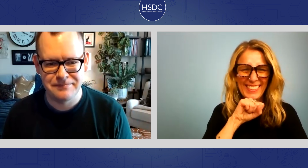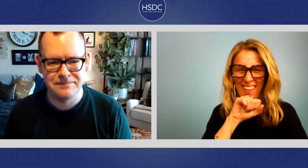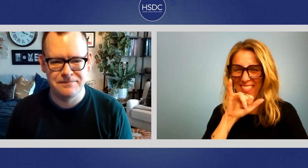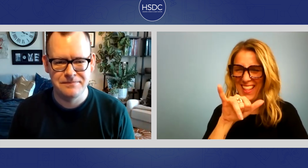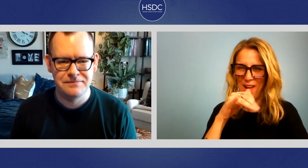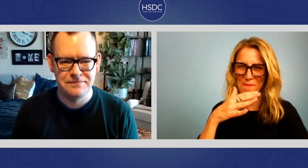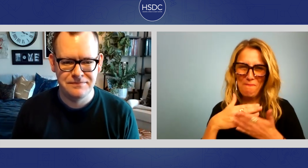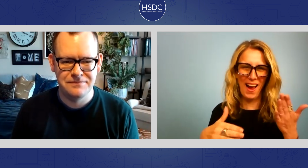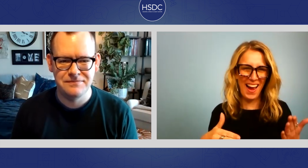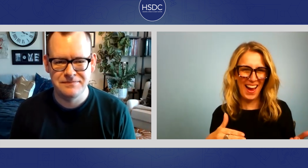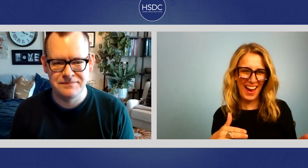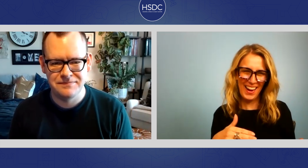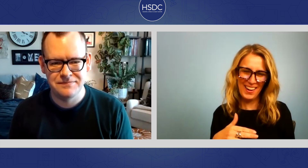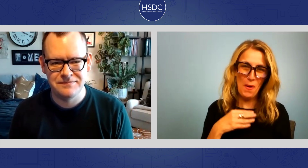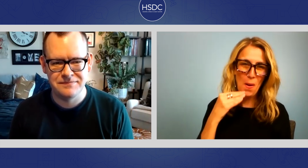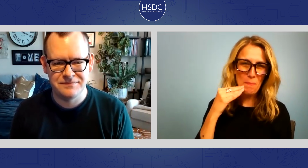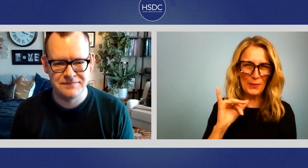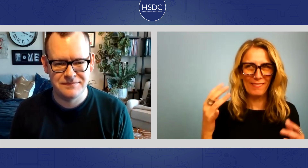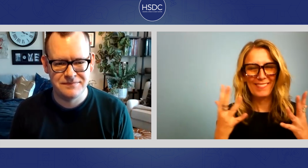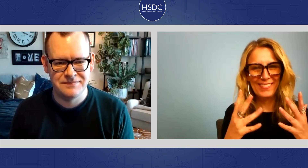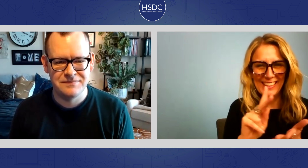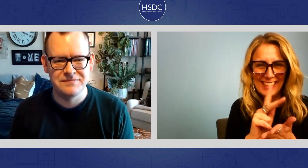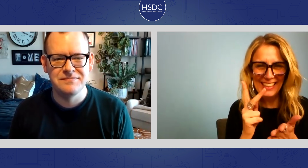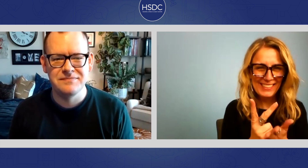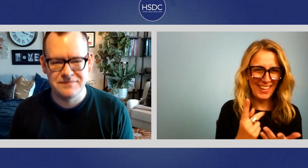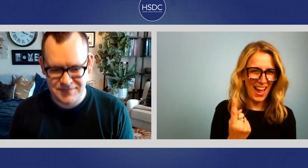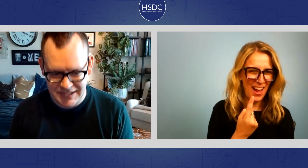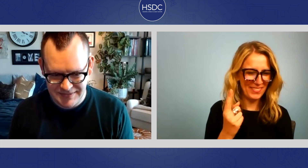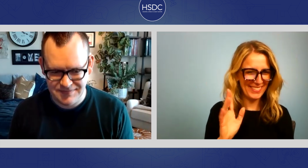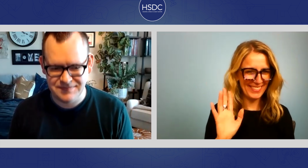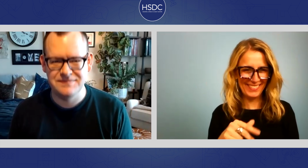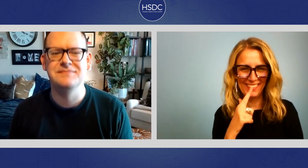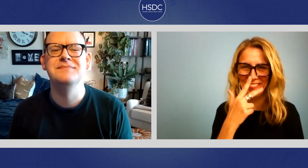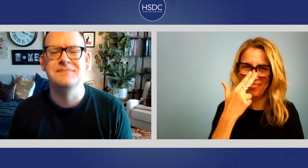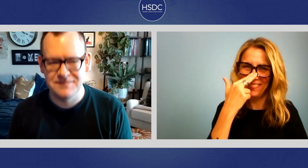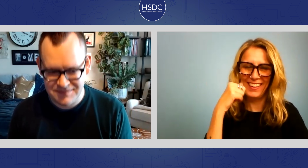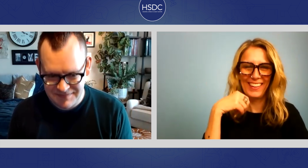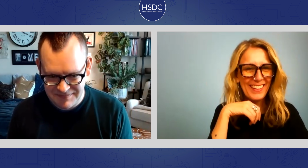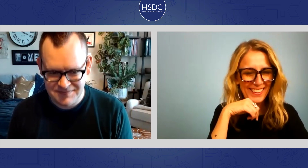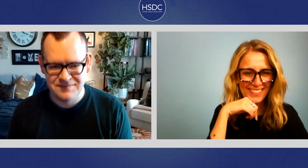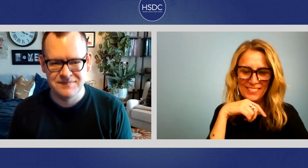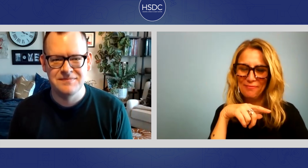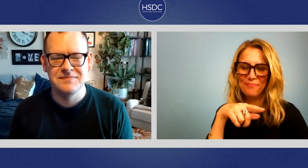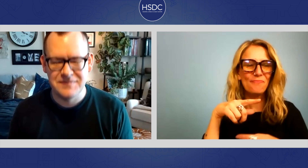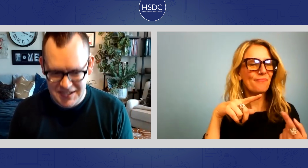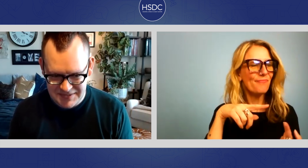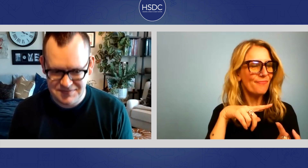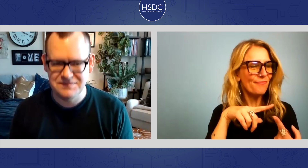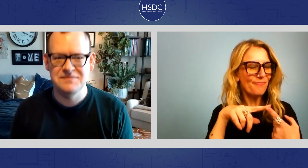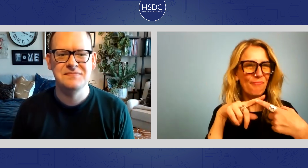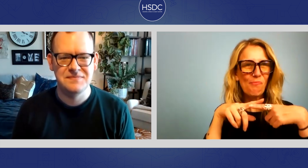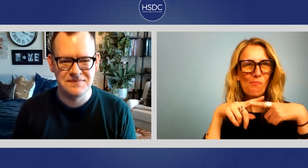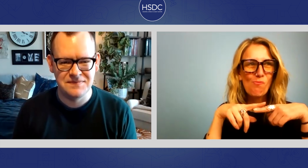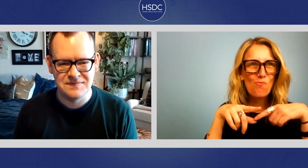Yeah I love that part in my home too. The kitchen's is always where we gather. It is so funny.